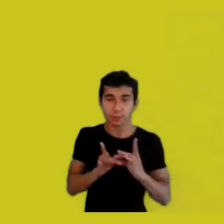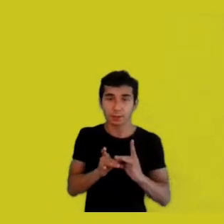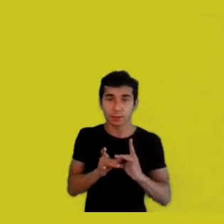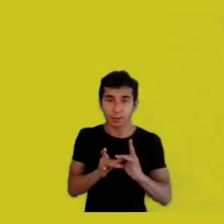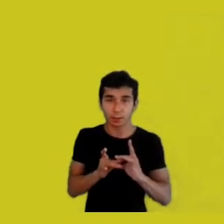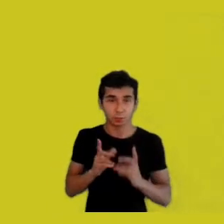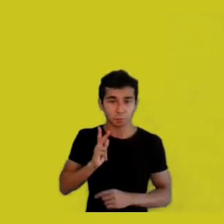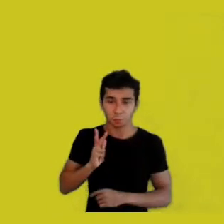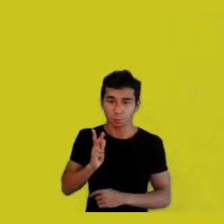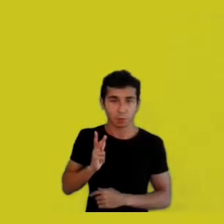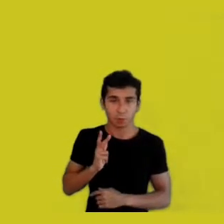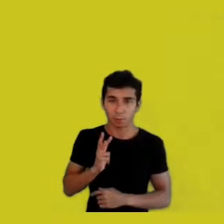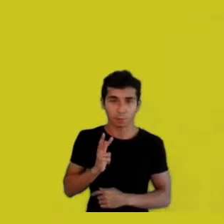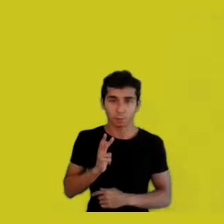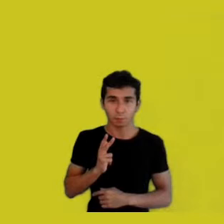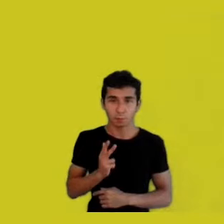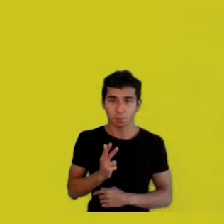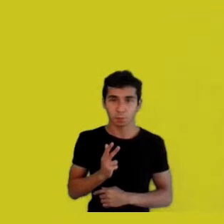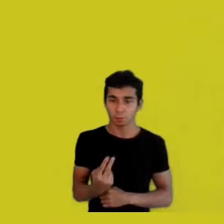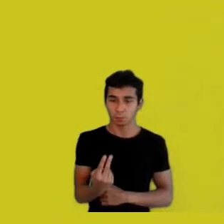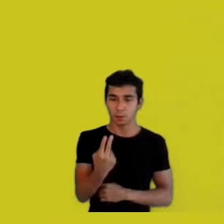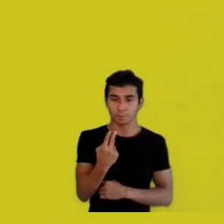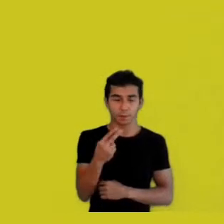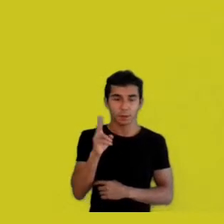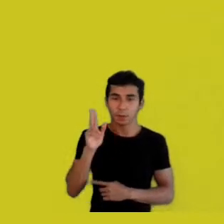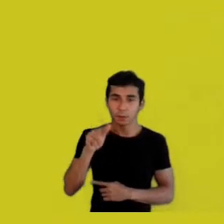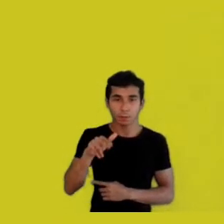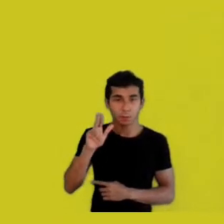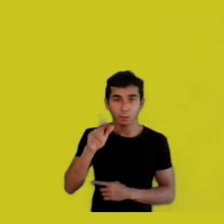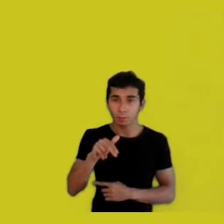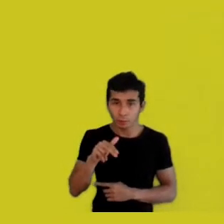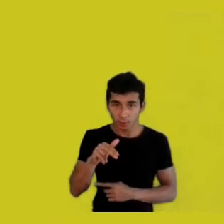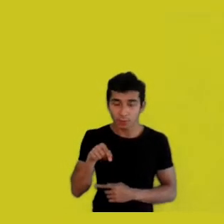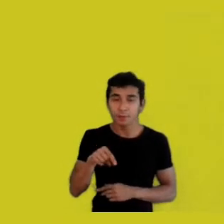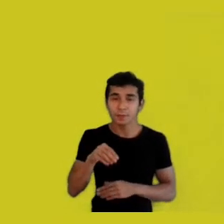that it’s a field we still need to build,